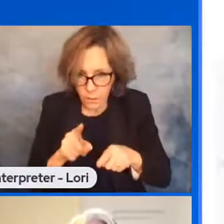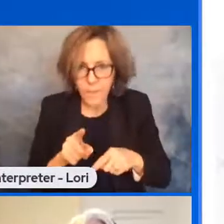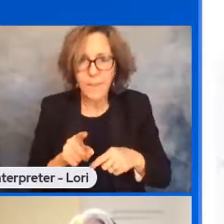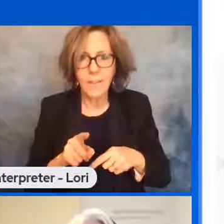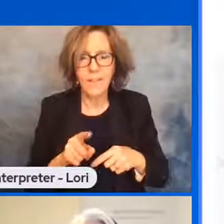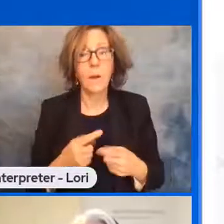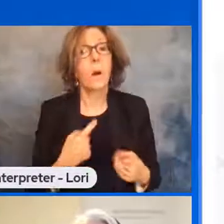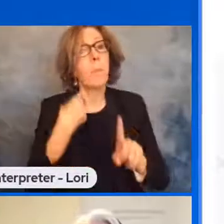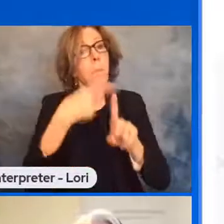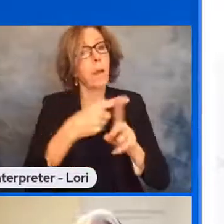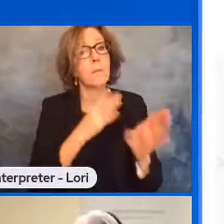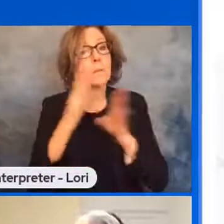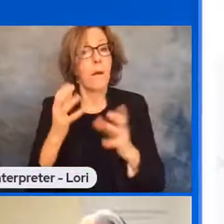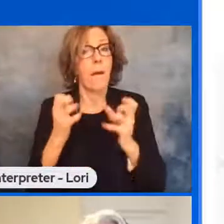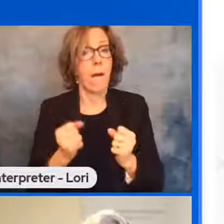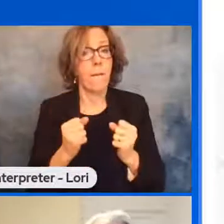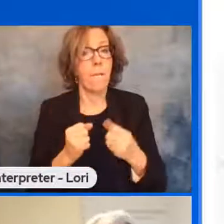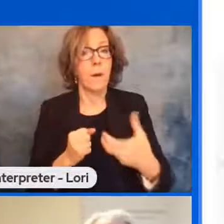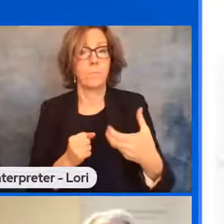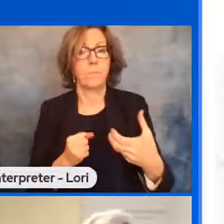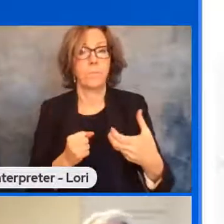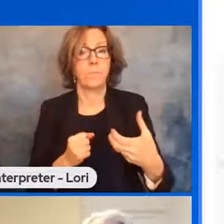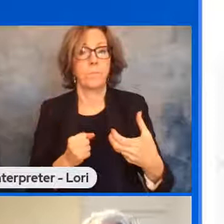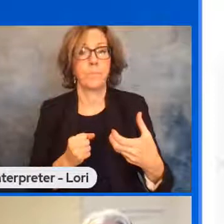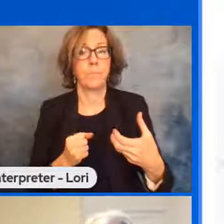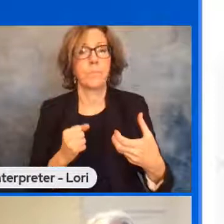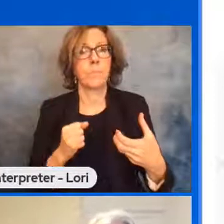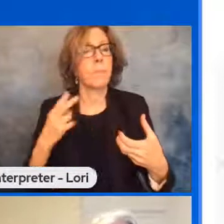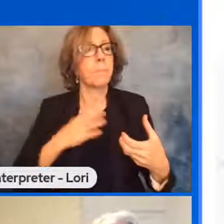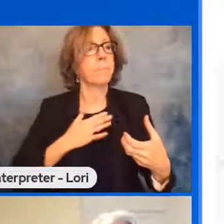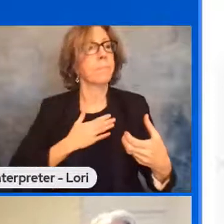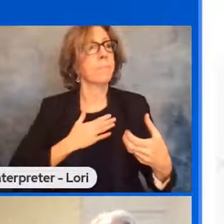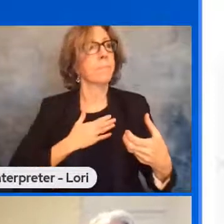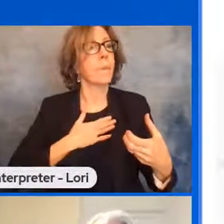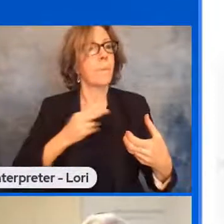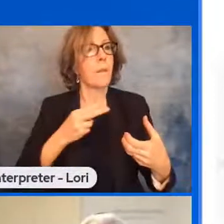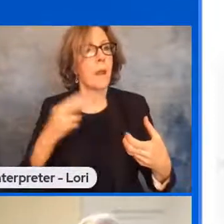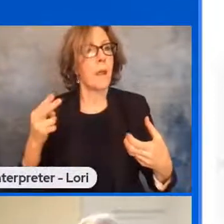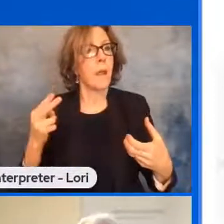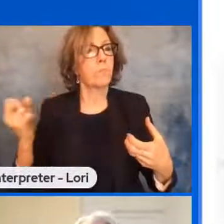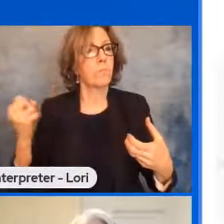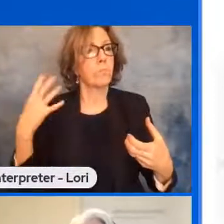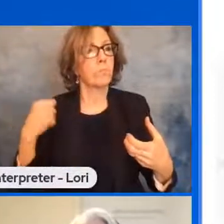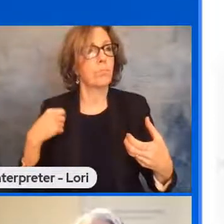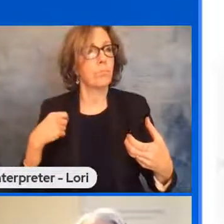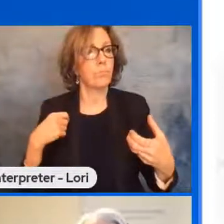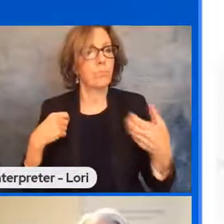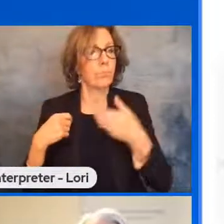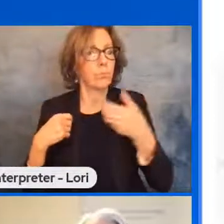where, for example, if someone says your name, we can flash the light your phone or give you an alert on your watch.